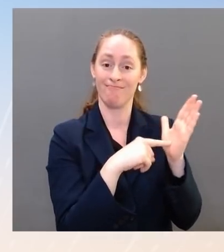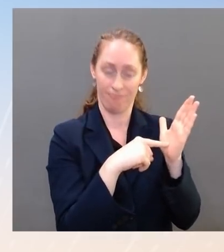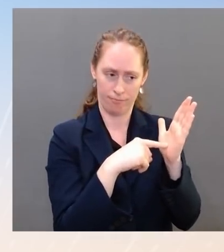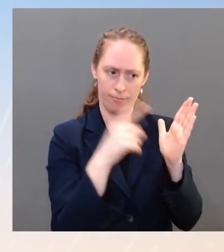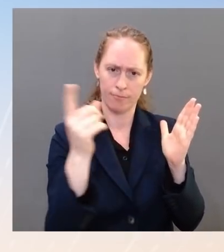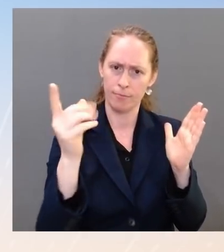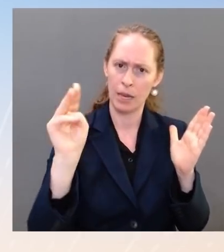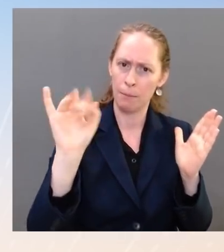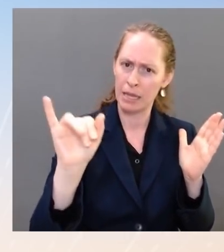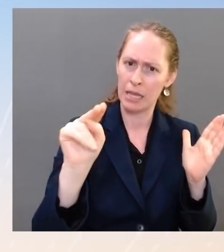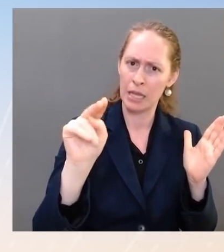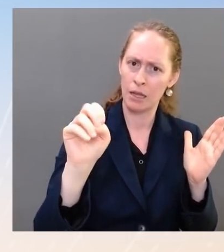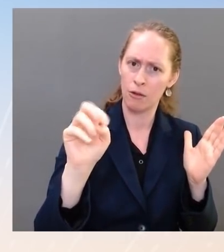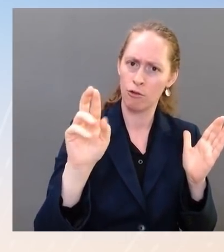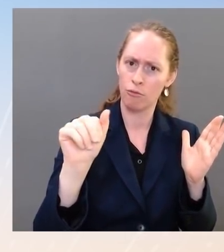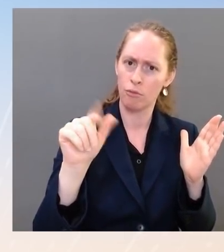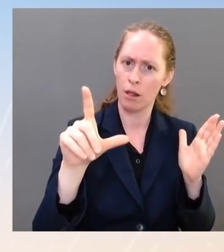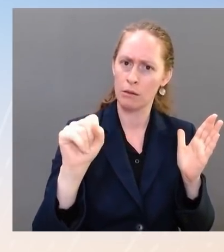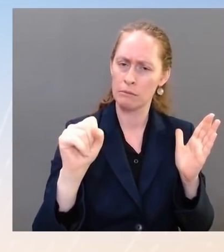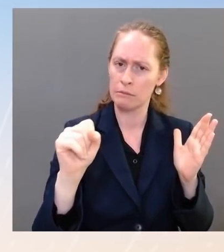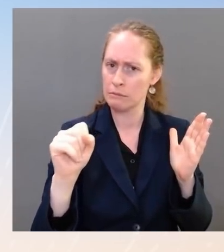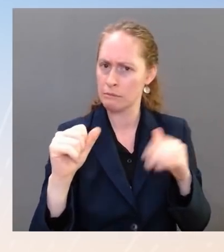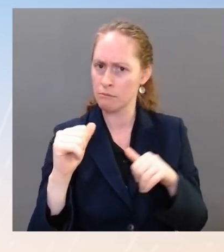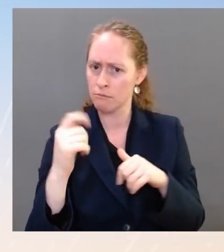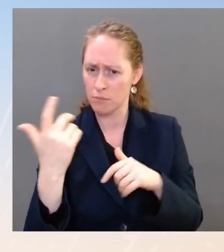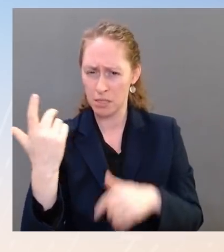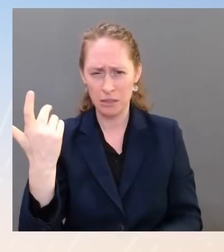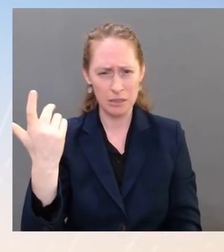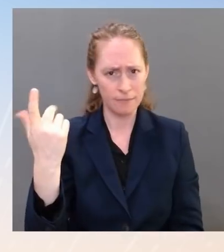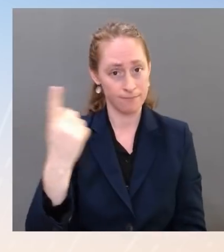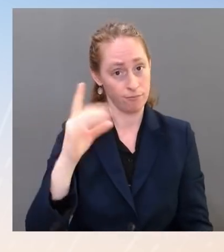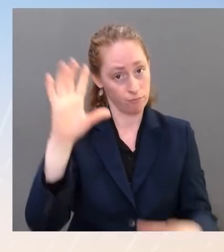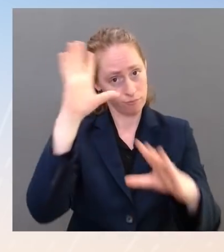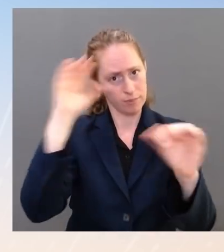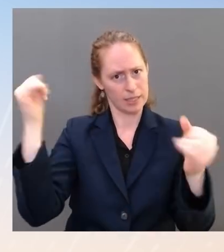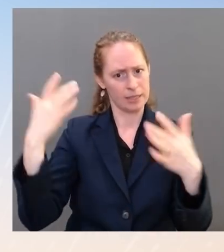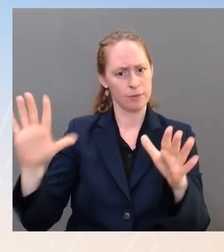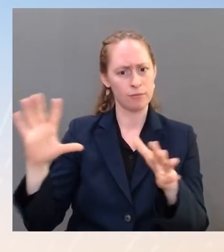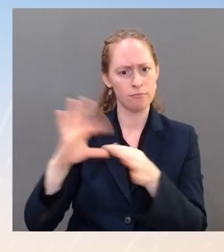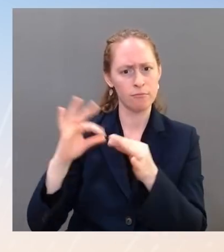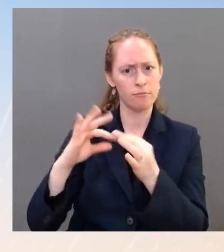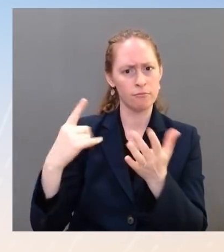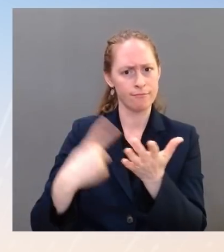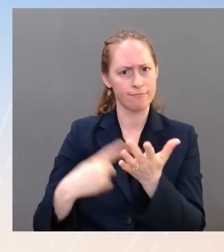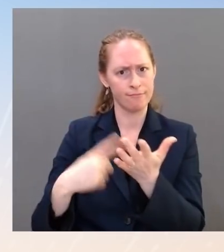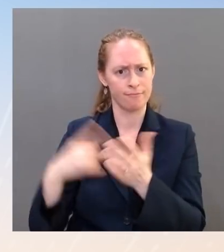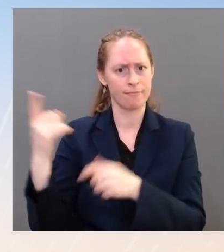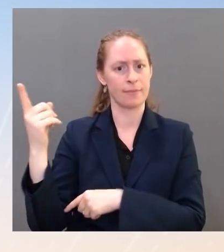including issues in the EPA, that there's still a risk that these critical minerals will be available